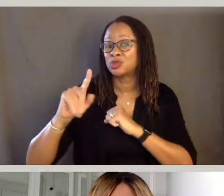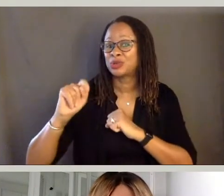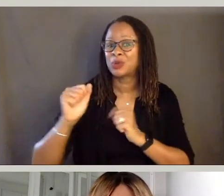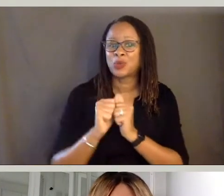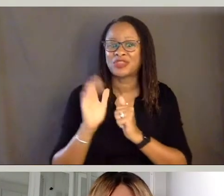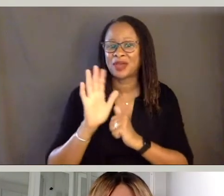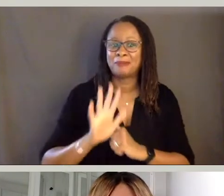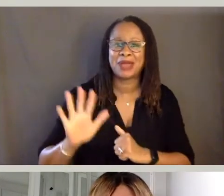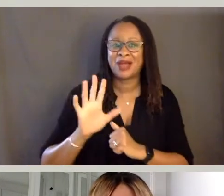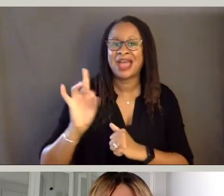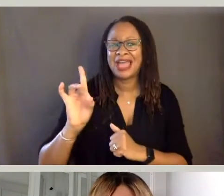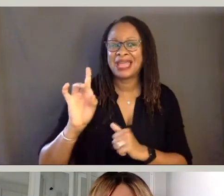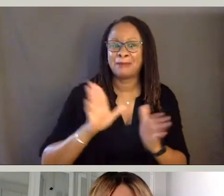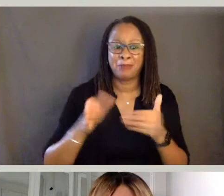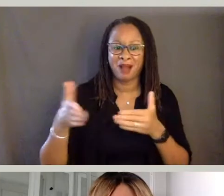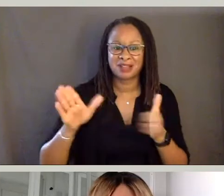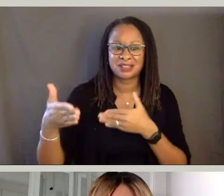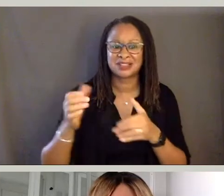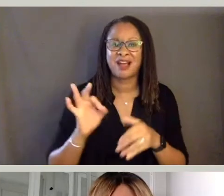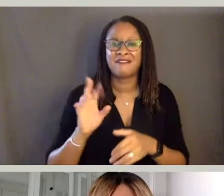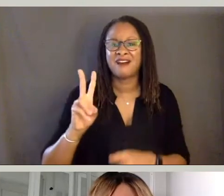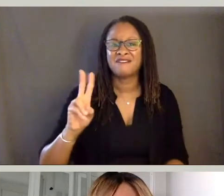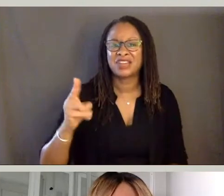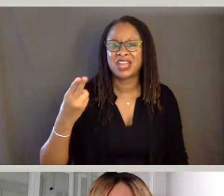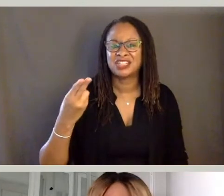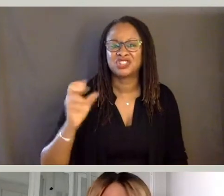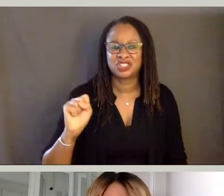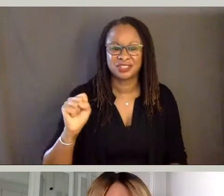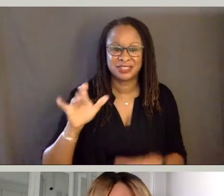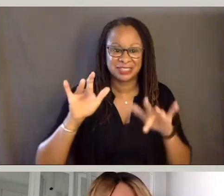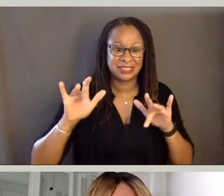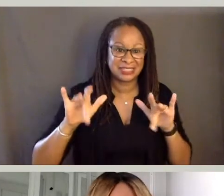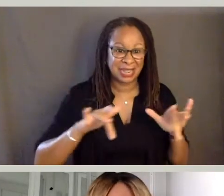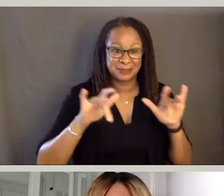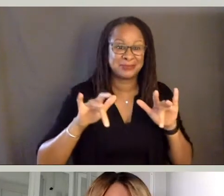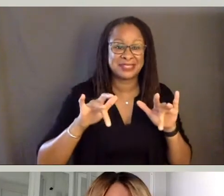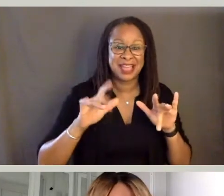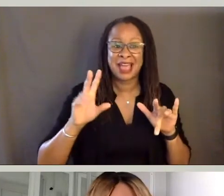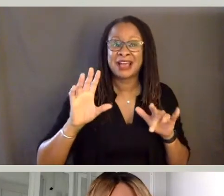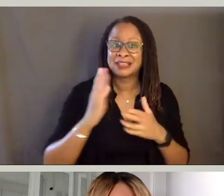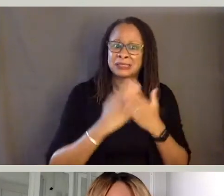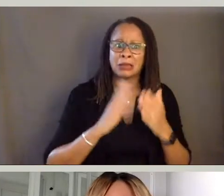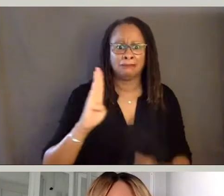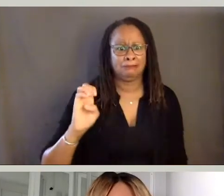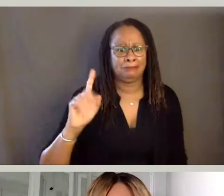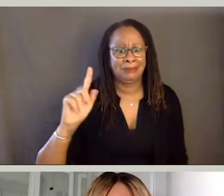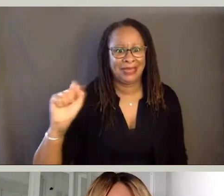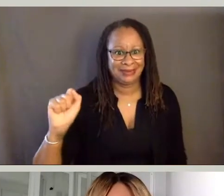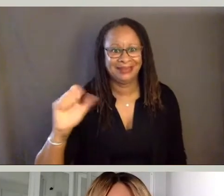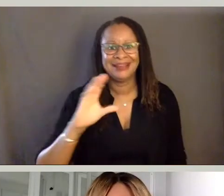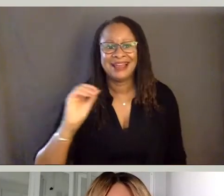eight boxes full of VHS tapes, some beta and DVDs that he had been collecting